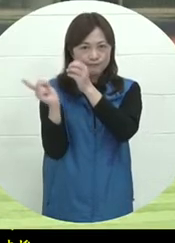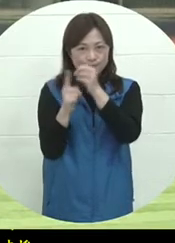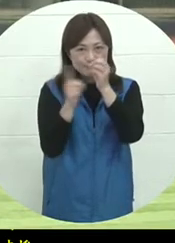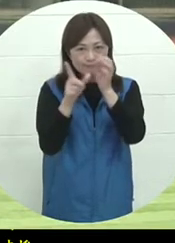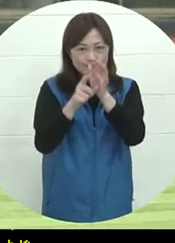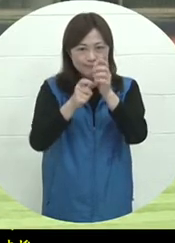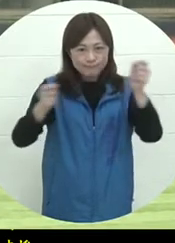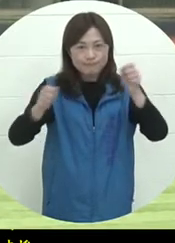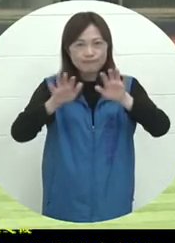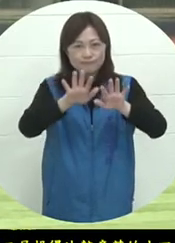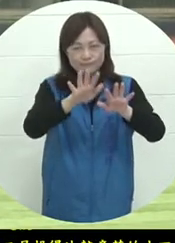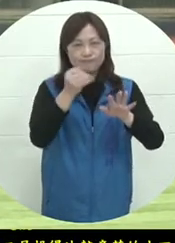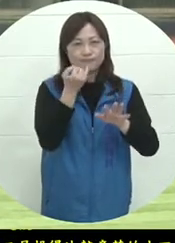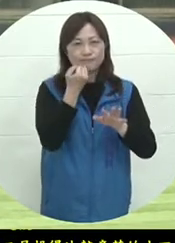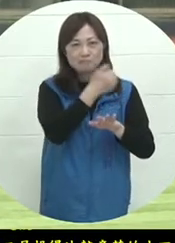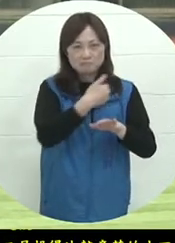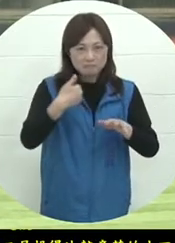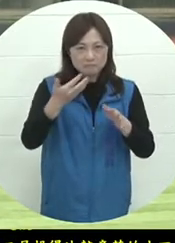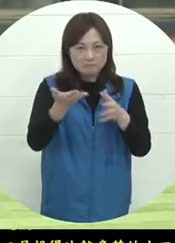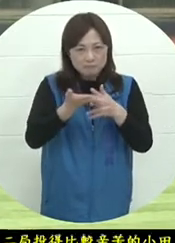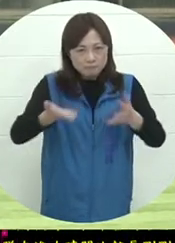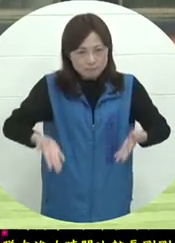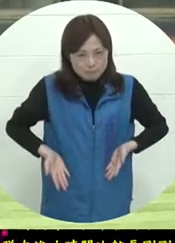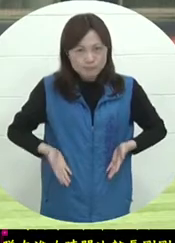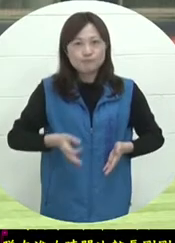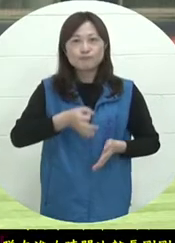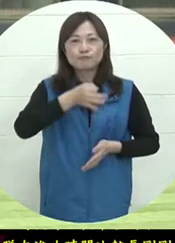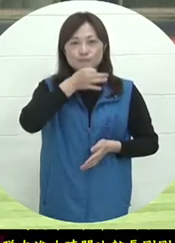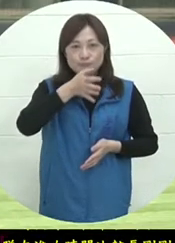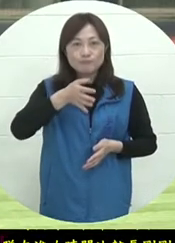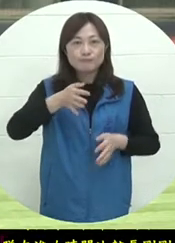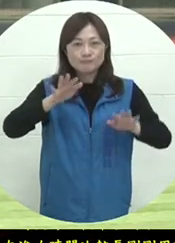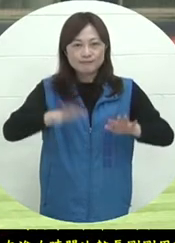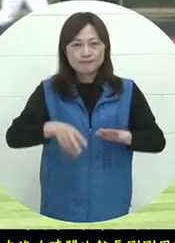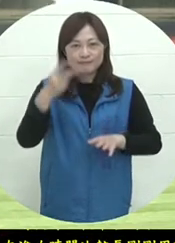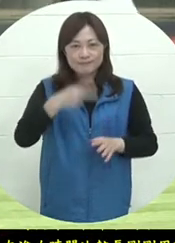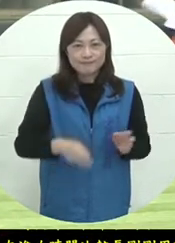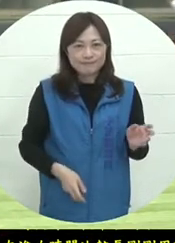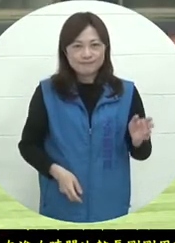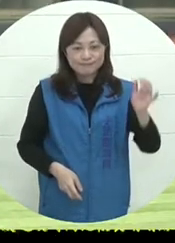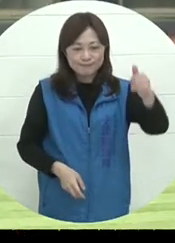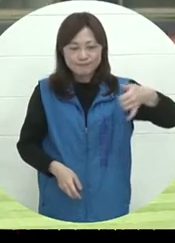The rhythm of a header in this round was obviously changed after a break. Different